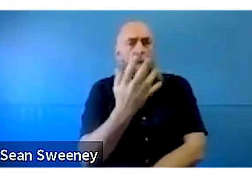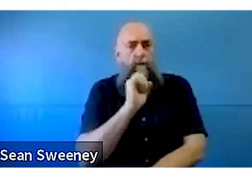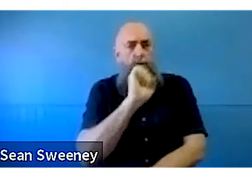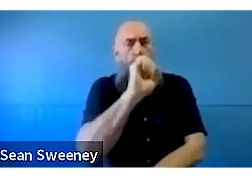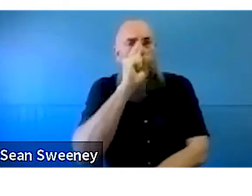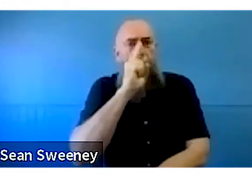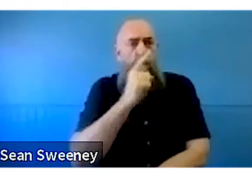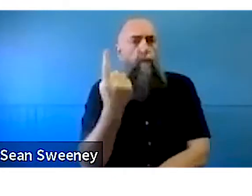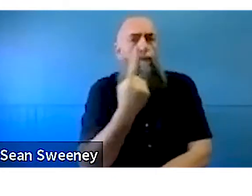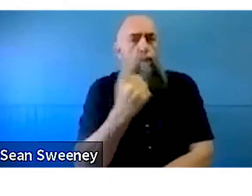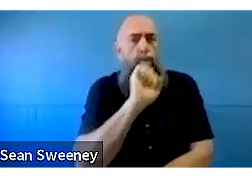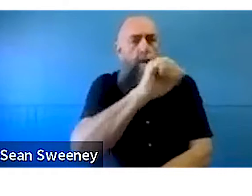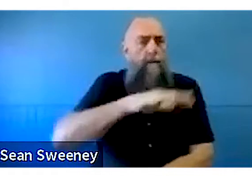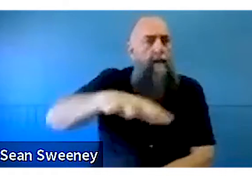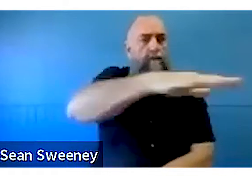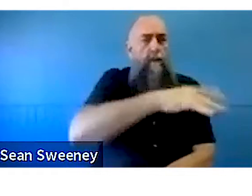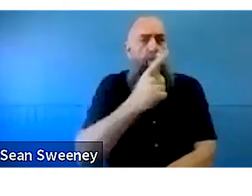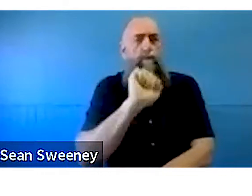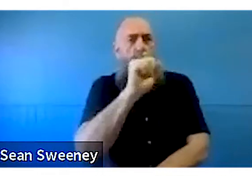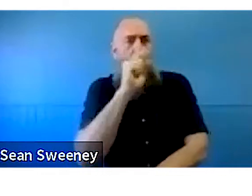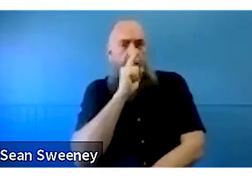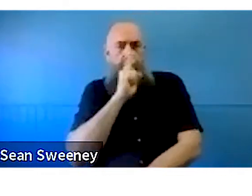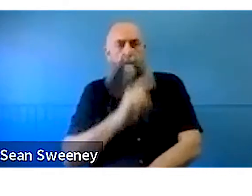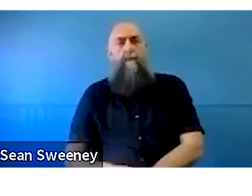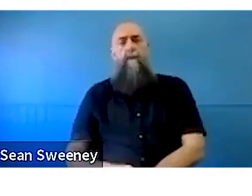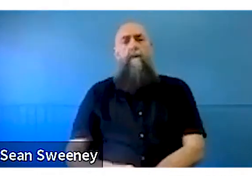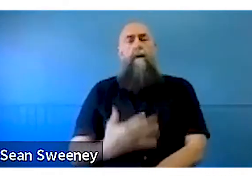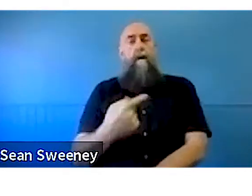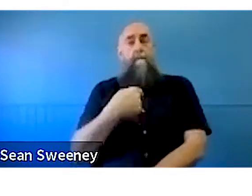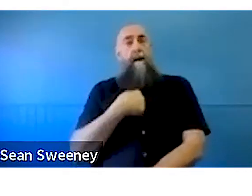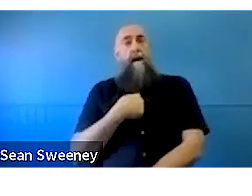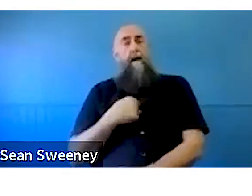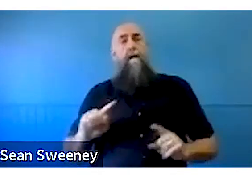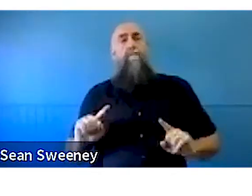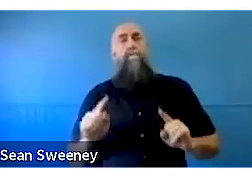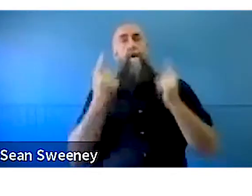" This was for me, the first thing she would say to people.